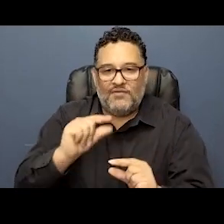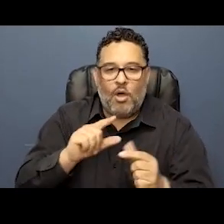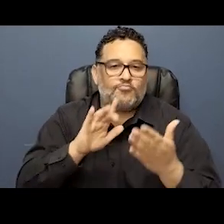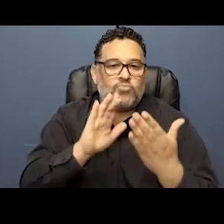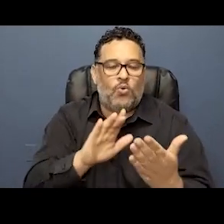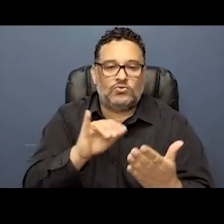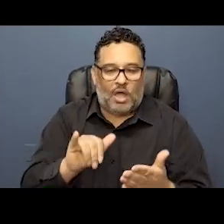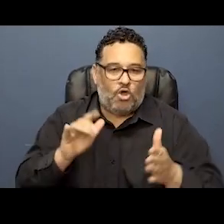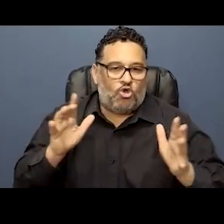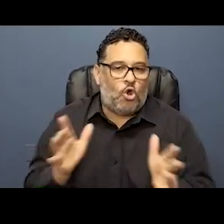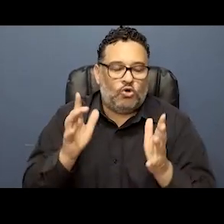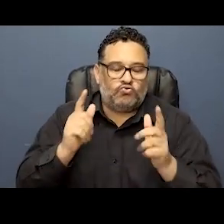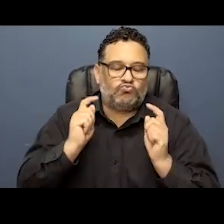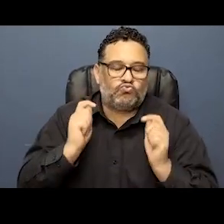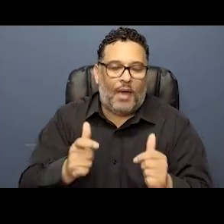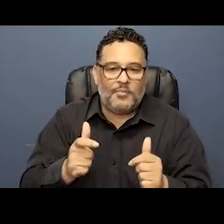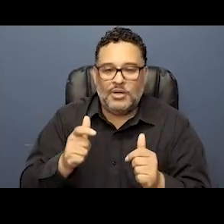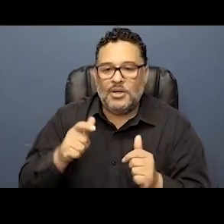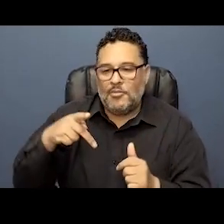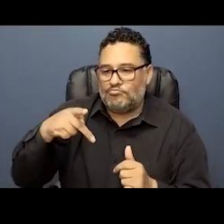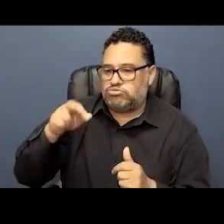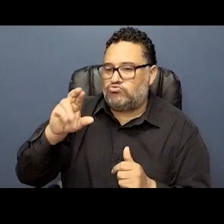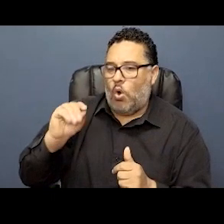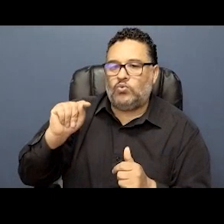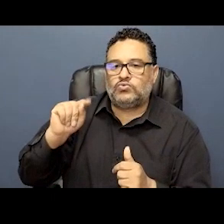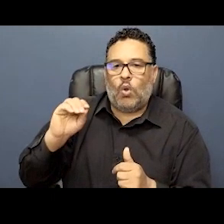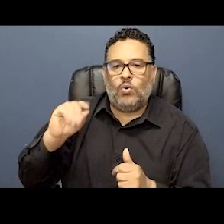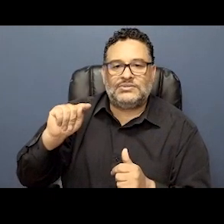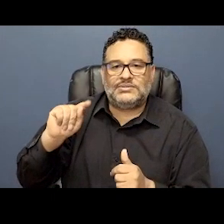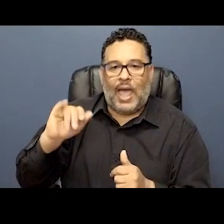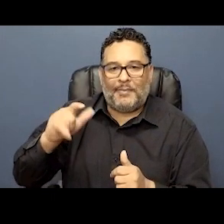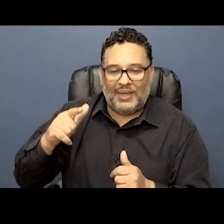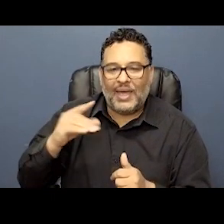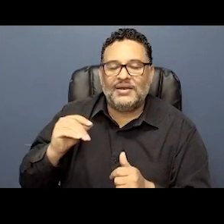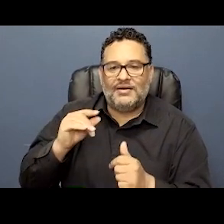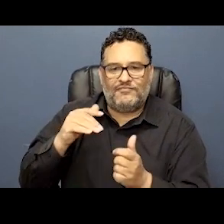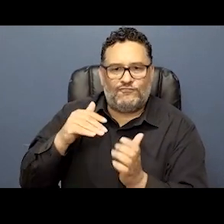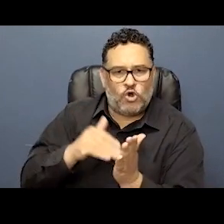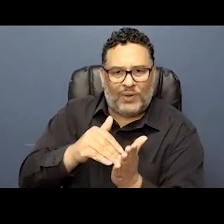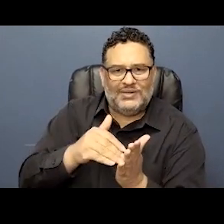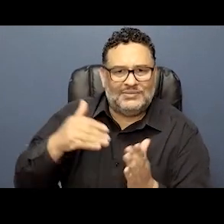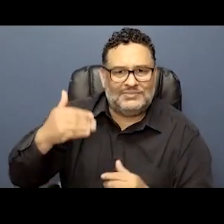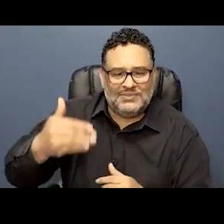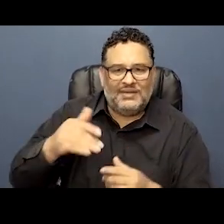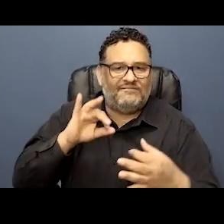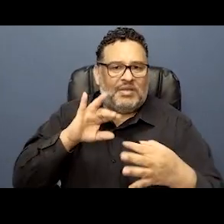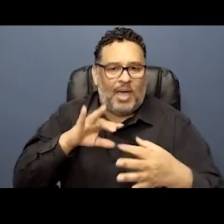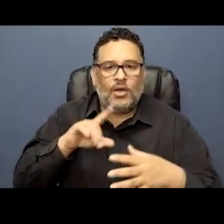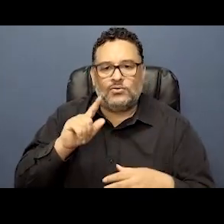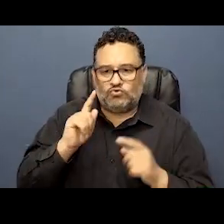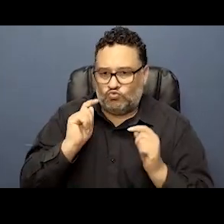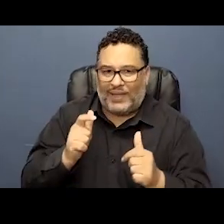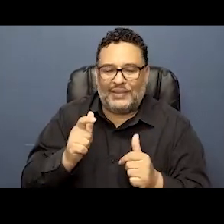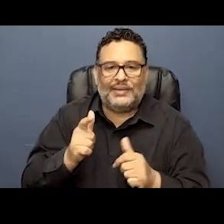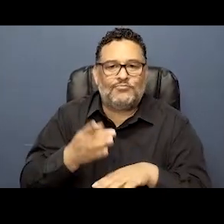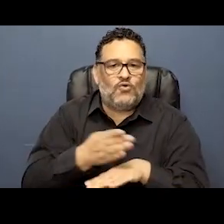rapid prototyping and frequent feedback to quickly improve your content. Both models help keep your